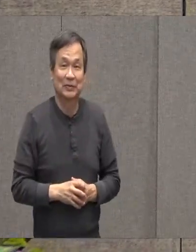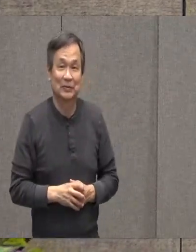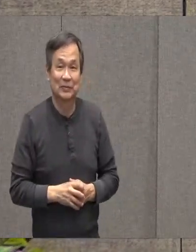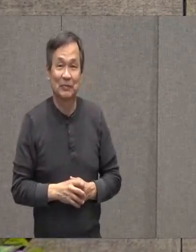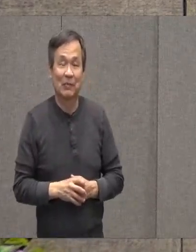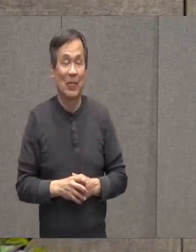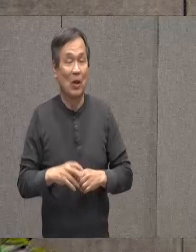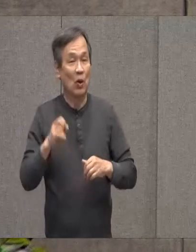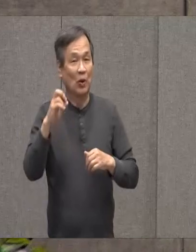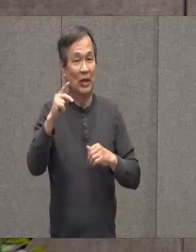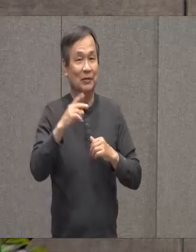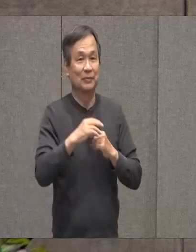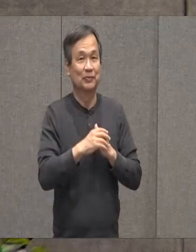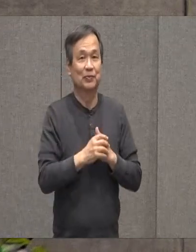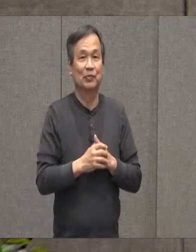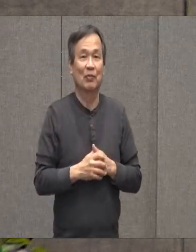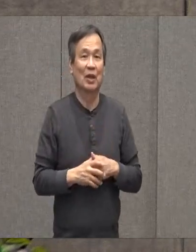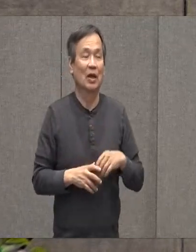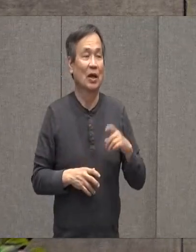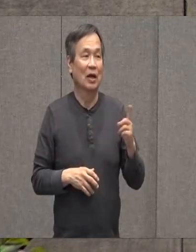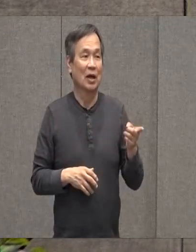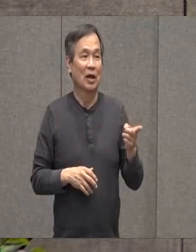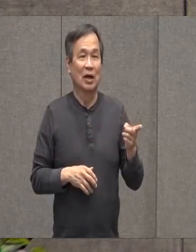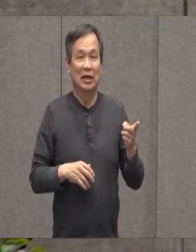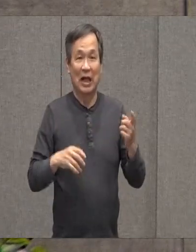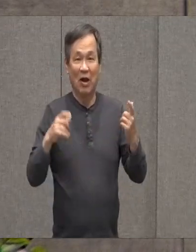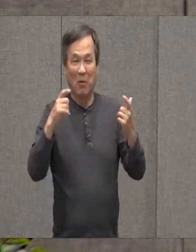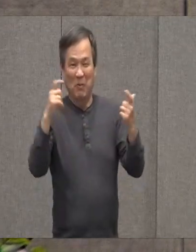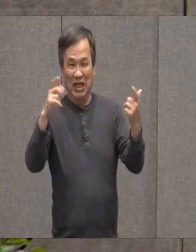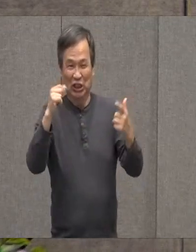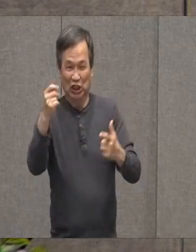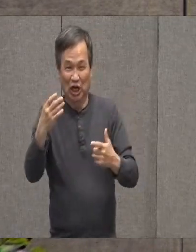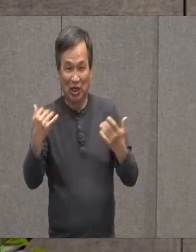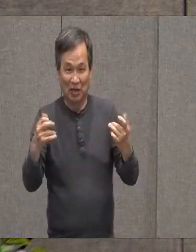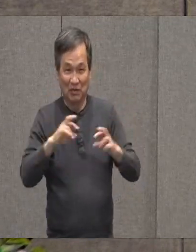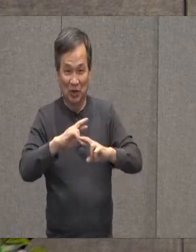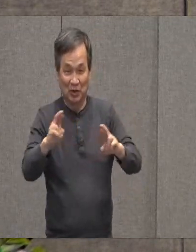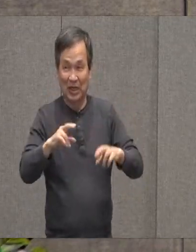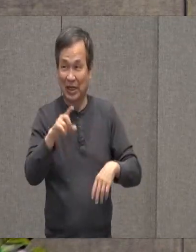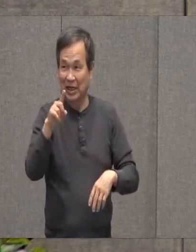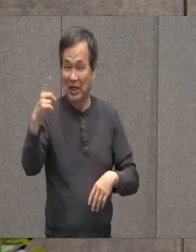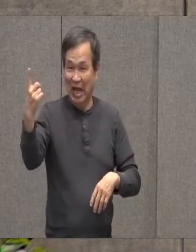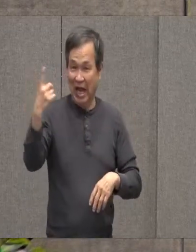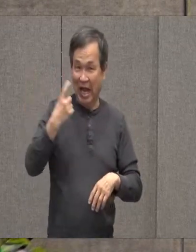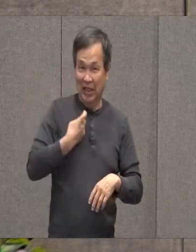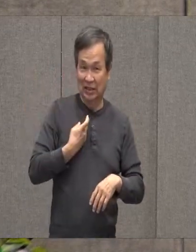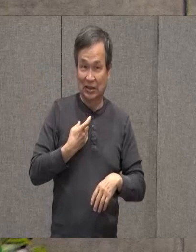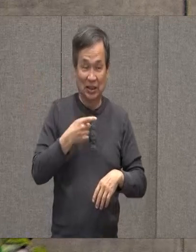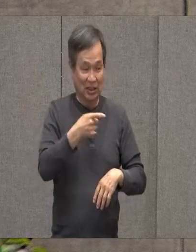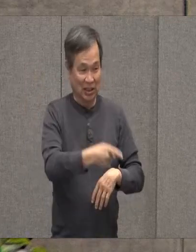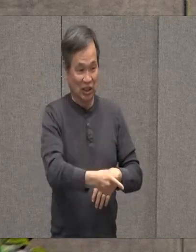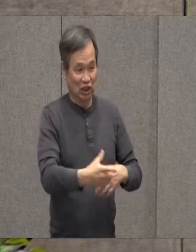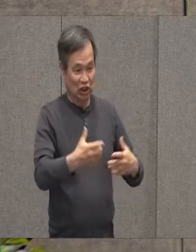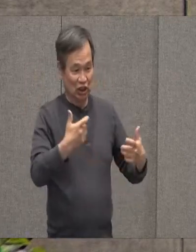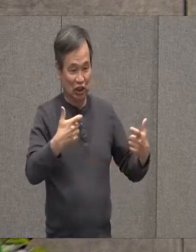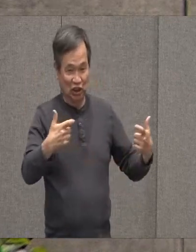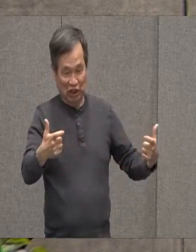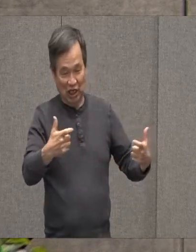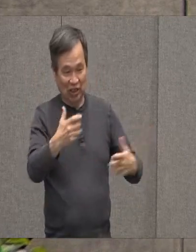Okay, this is the biggest job yet. We are being asked to transplant this giant tree.